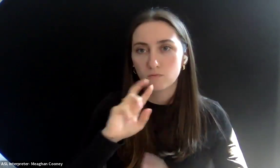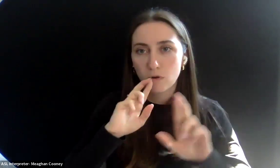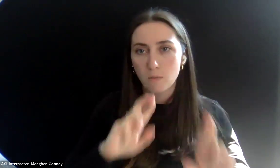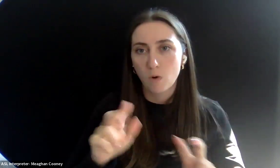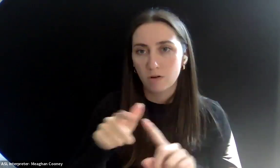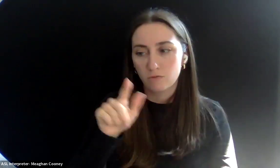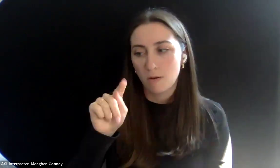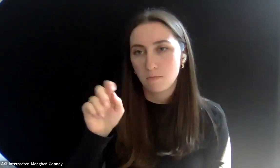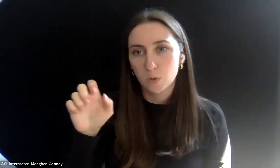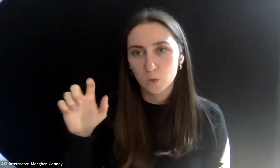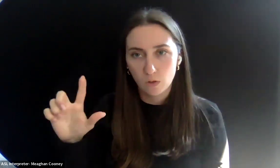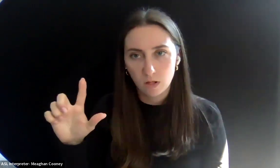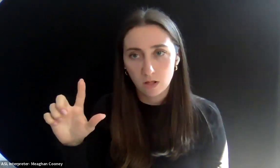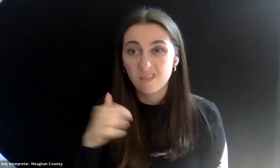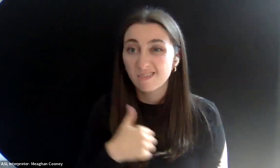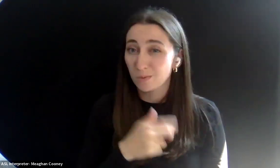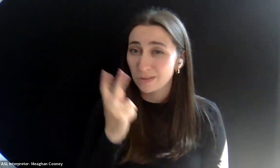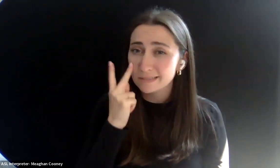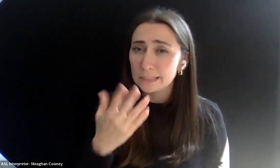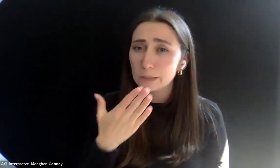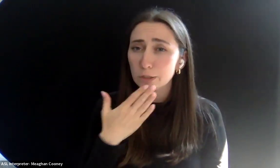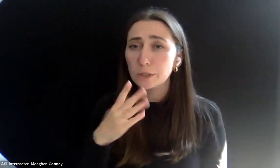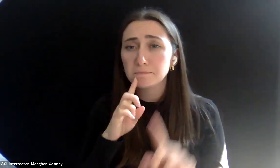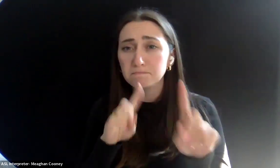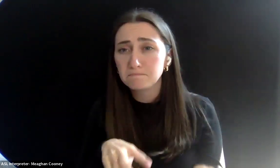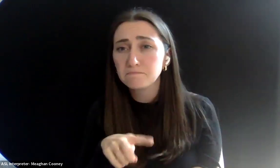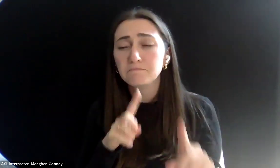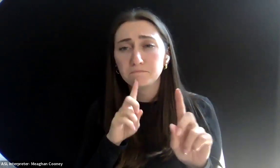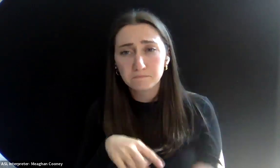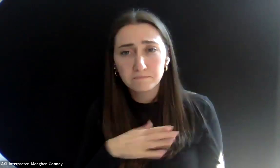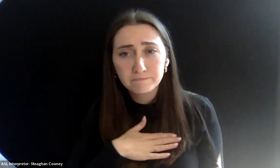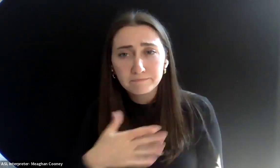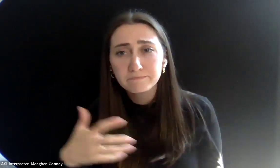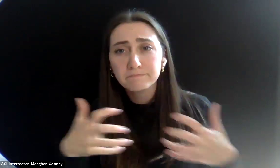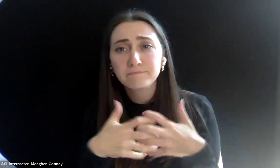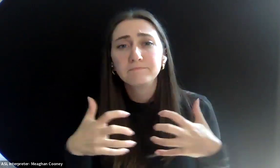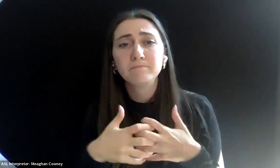Well, I think we've seen very good compliance with the requirement in the interim protocol.